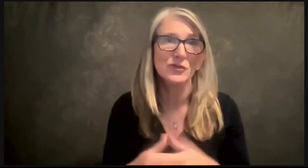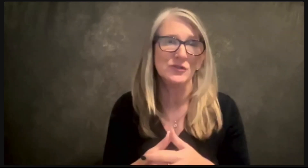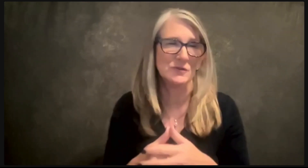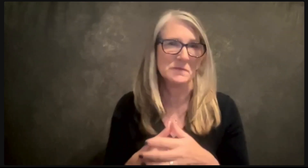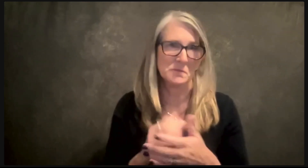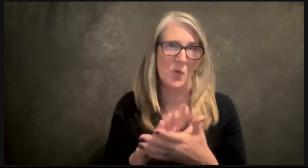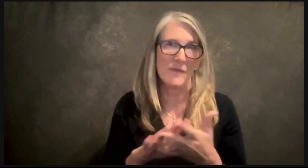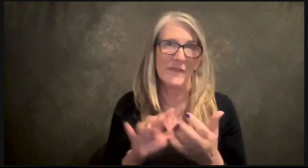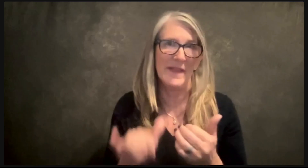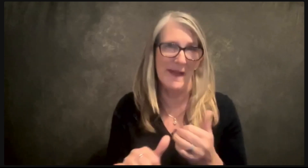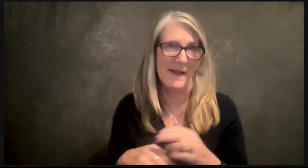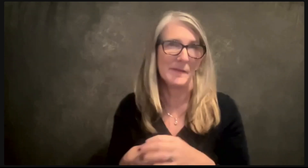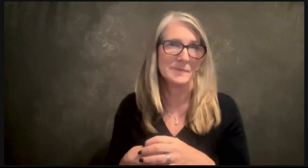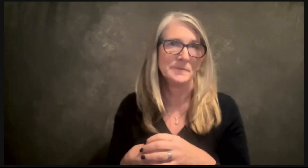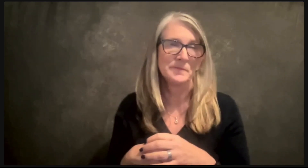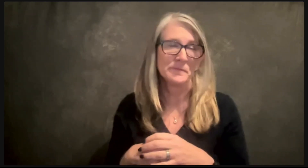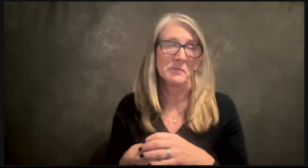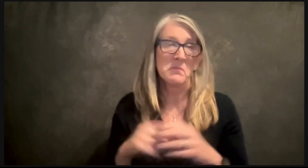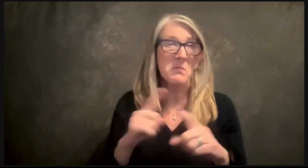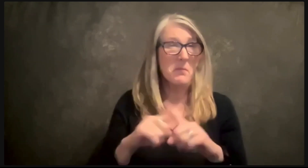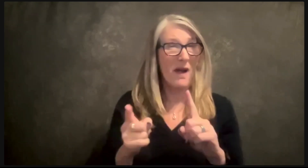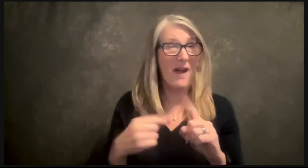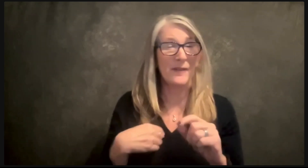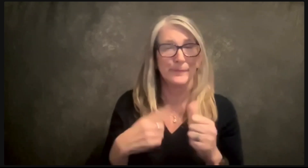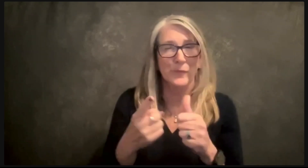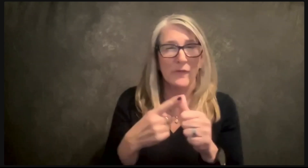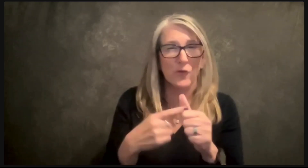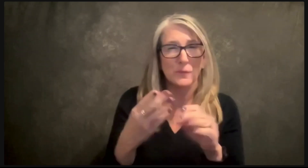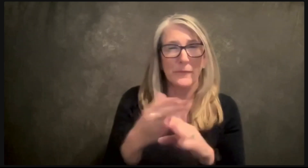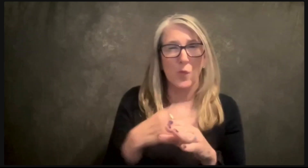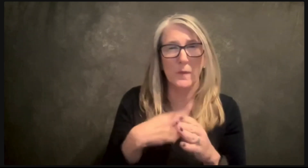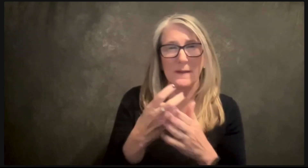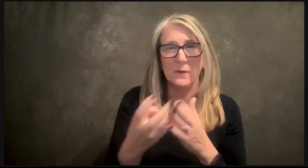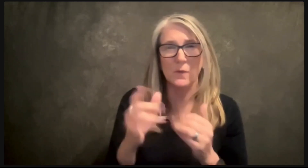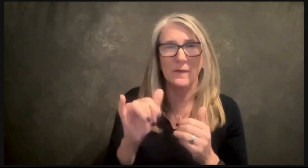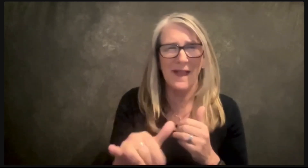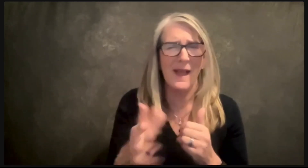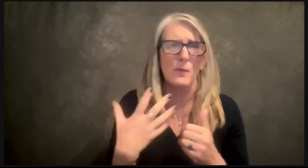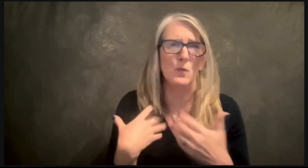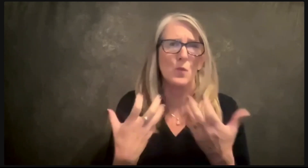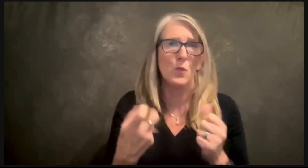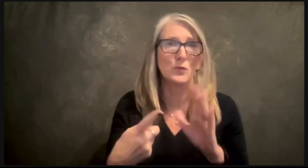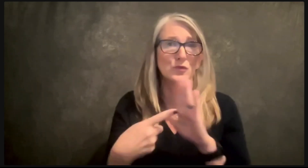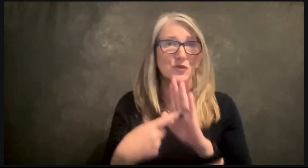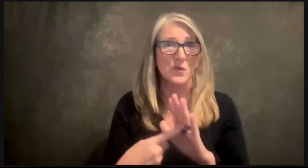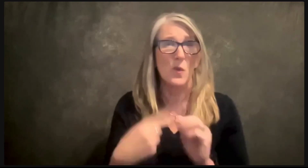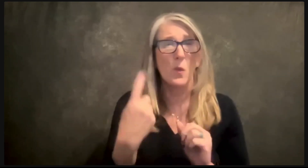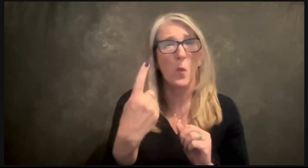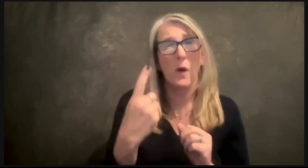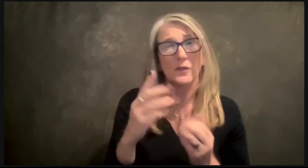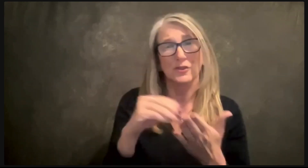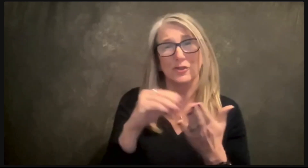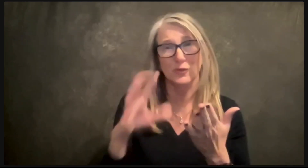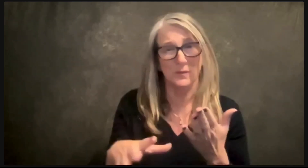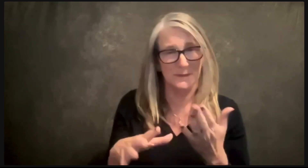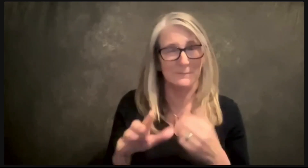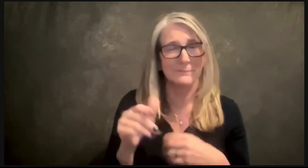help you establish the best captioned media policies on your campus. Before we do that, I want to show